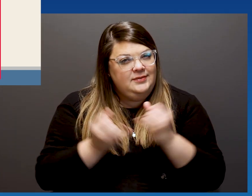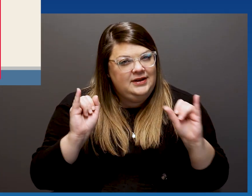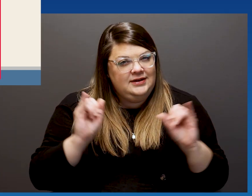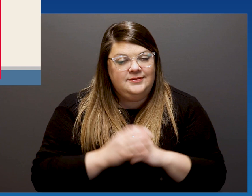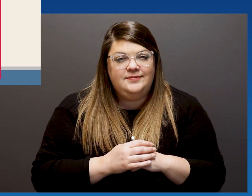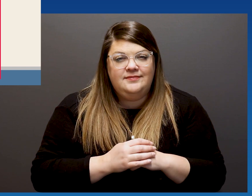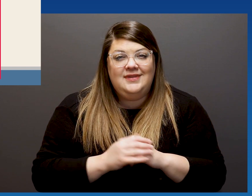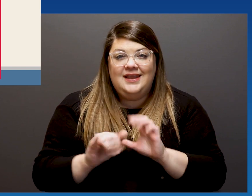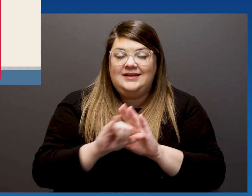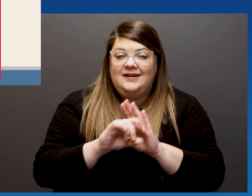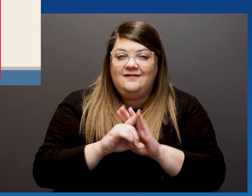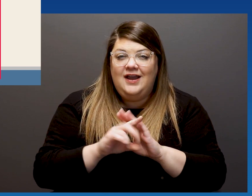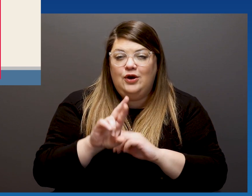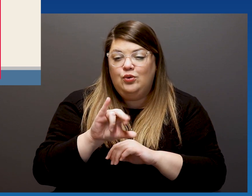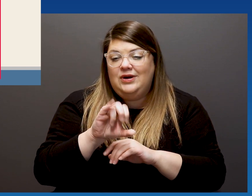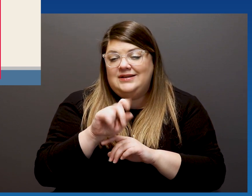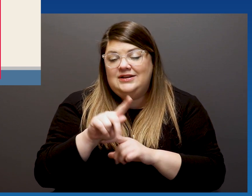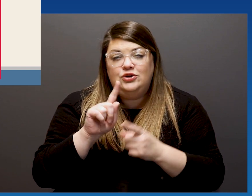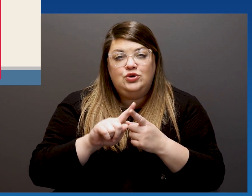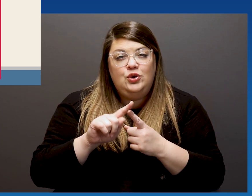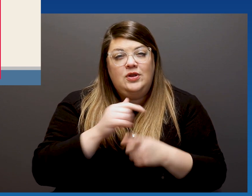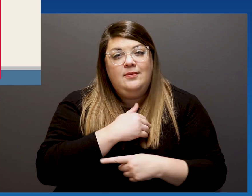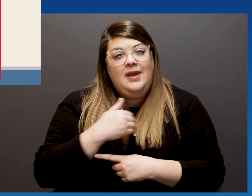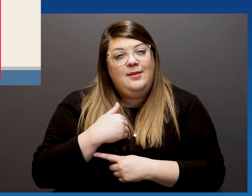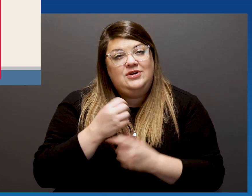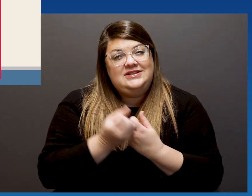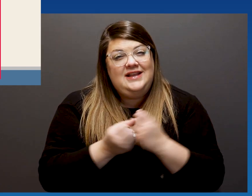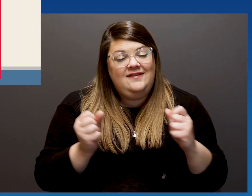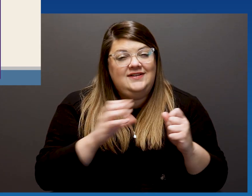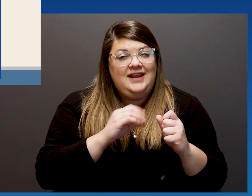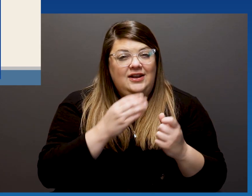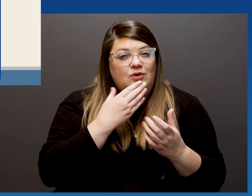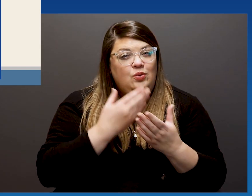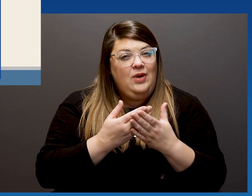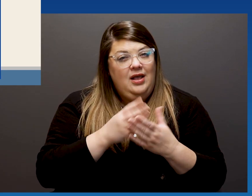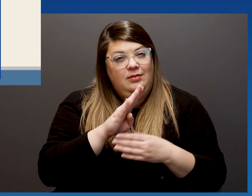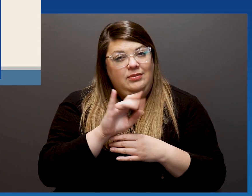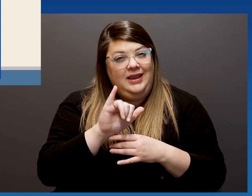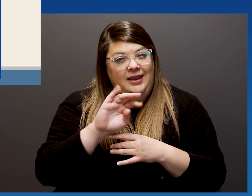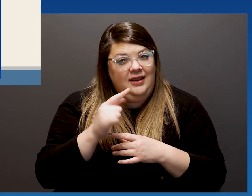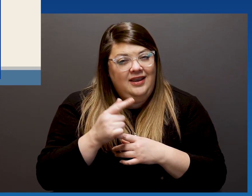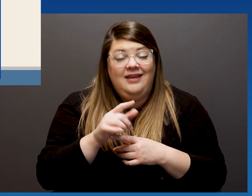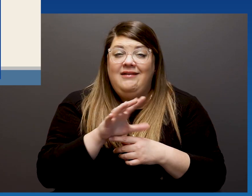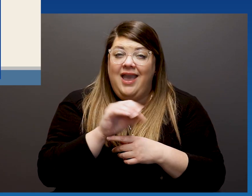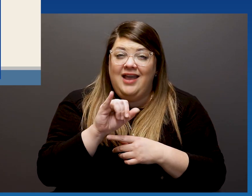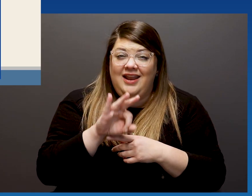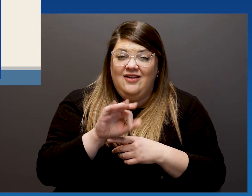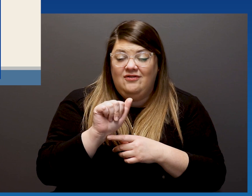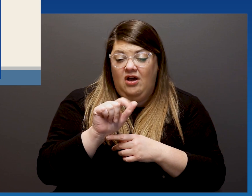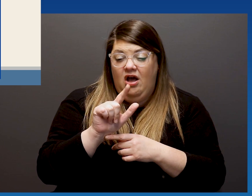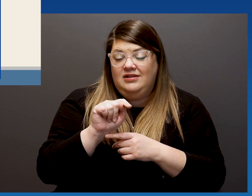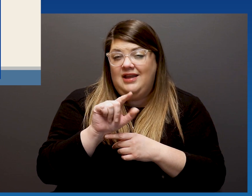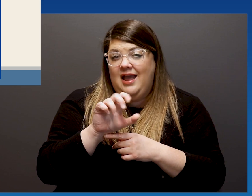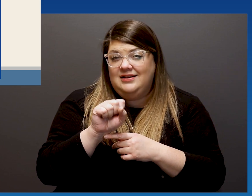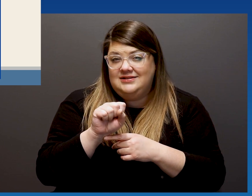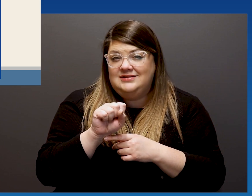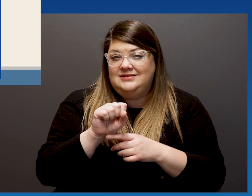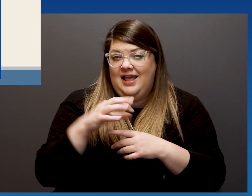identifying risks to the member's safety and wellbeing, and if the member is ALTCS eligible making a backup plan